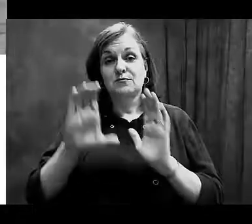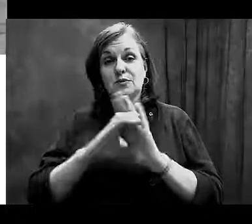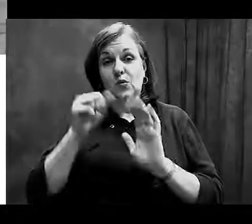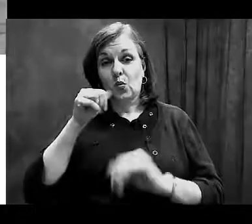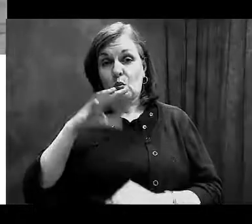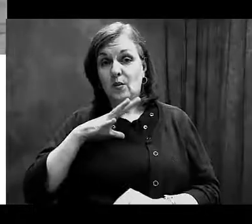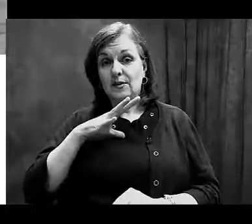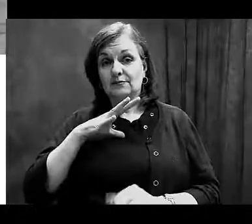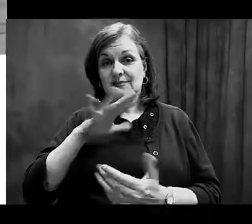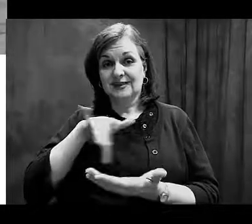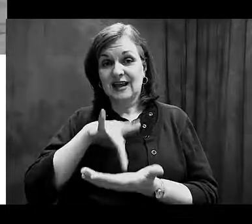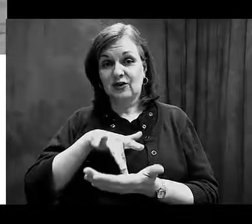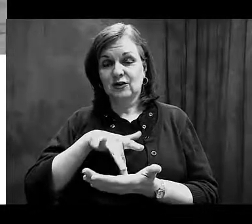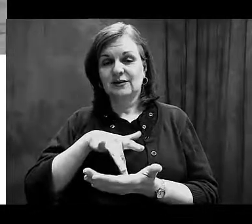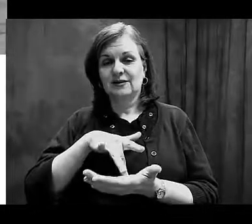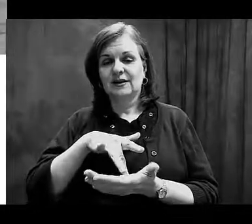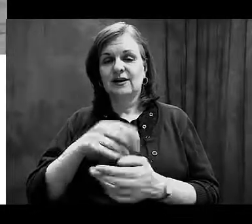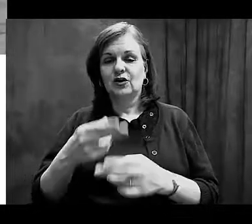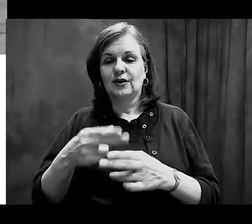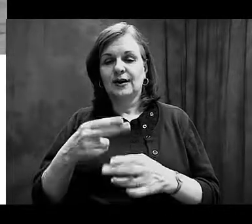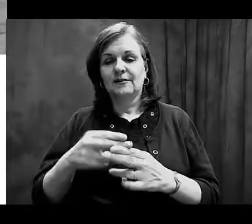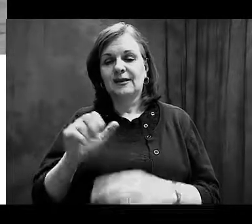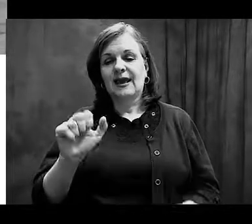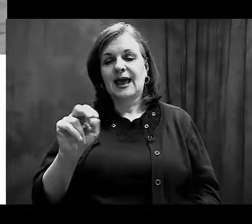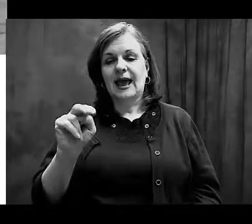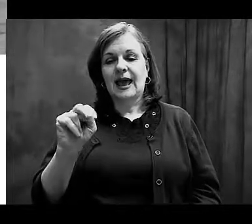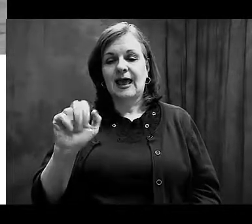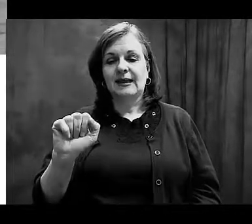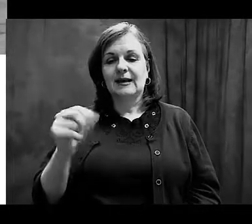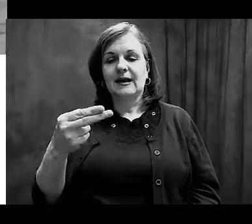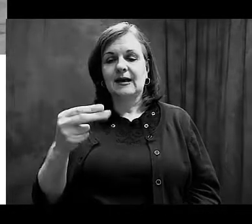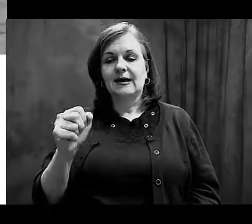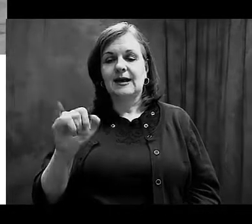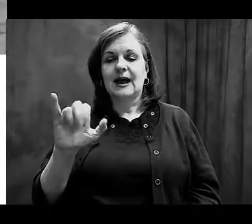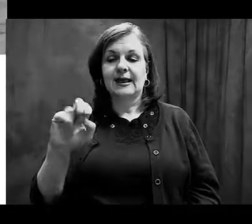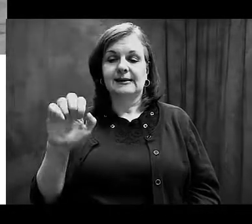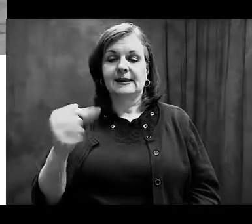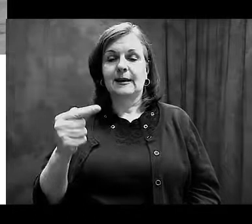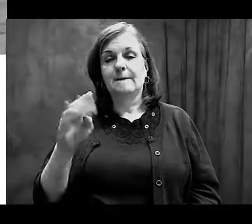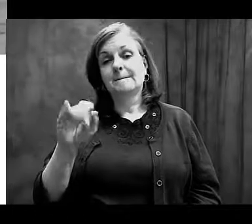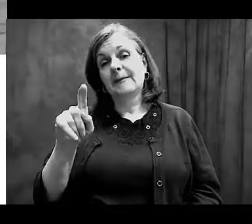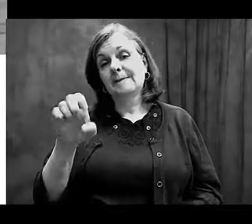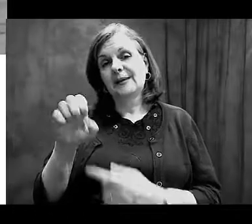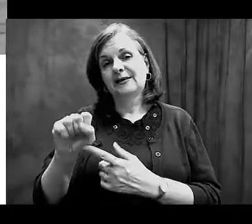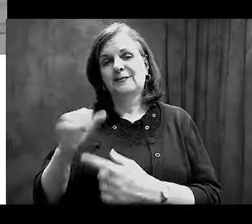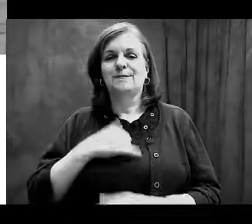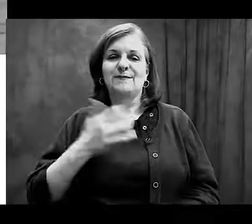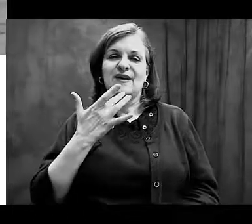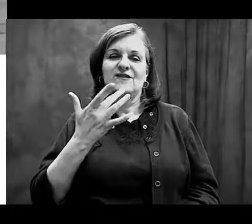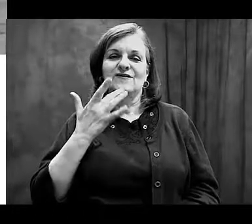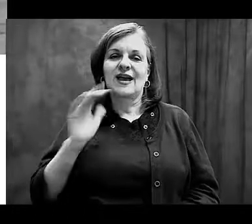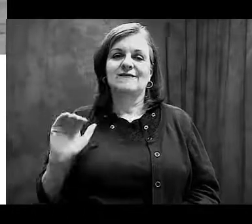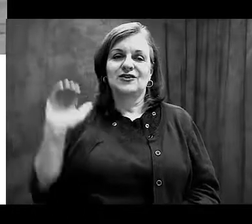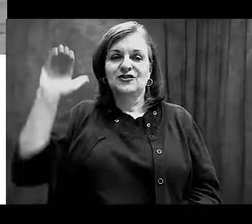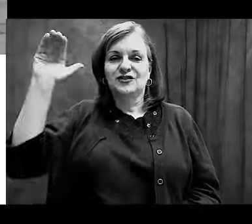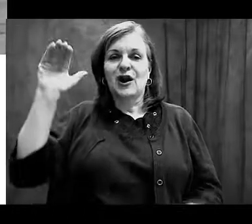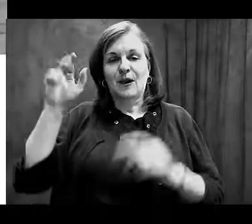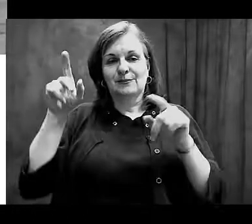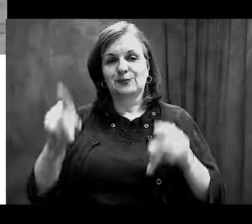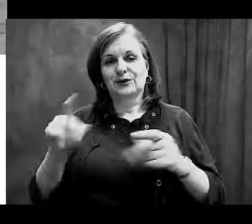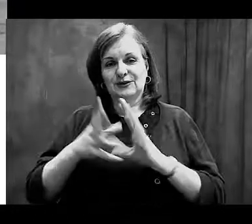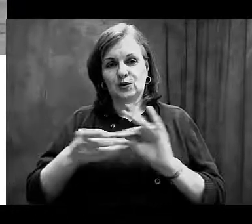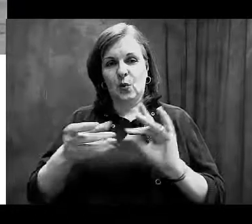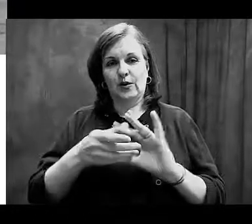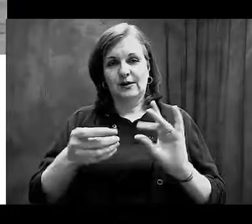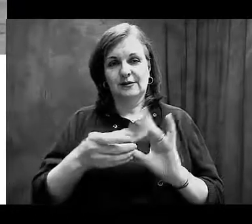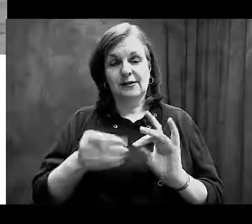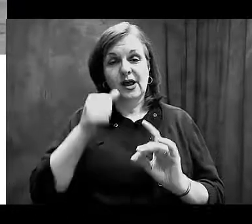this woman in the center here is actually Anna Haining Bates -- this is one of my favorite tall person stories!